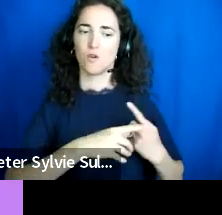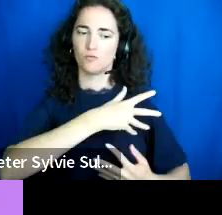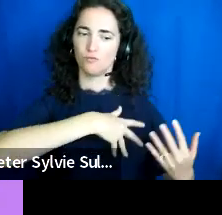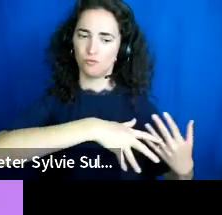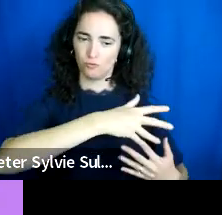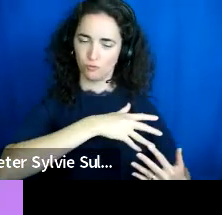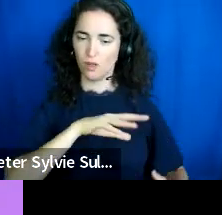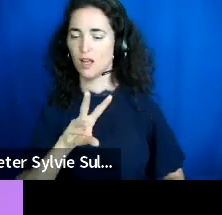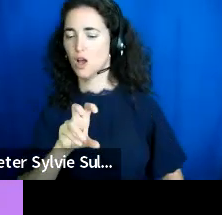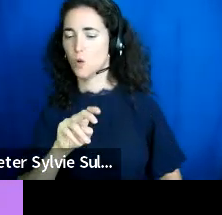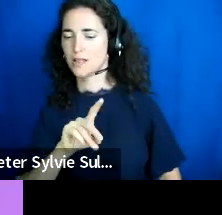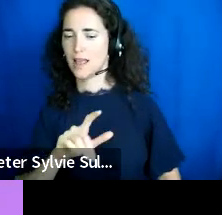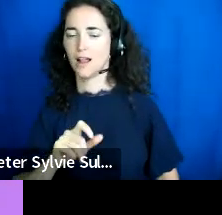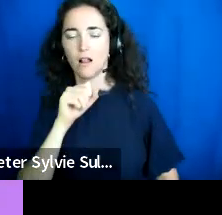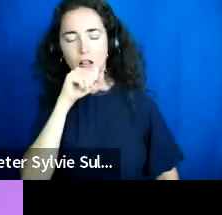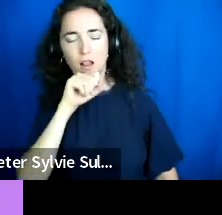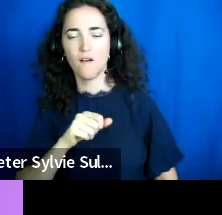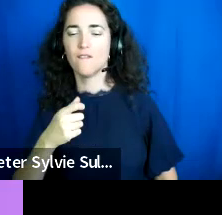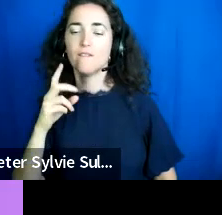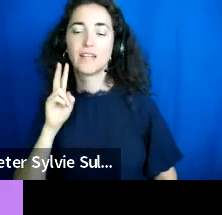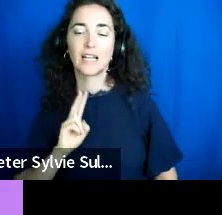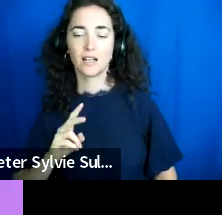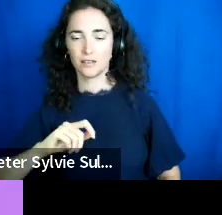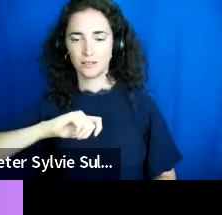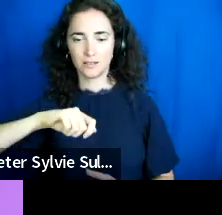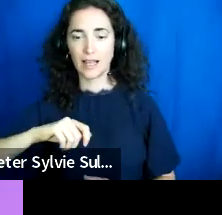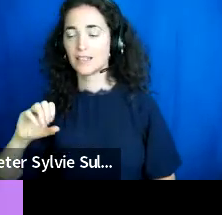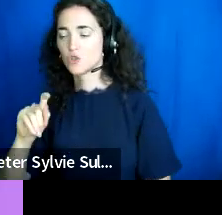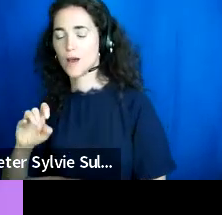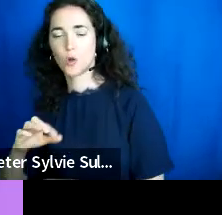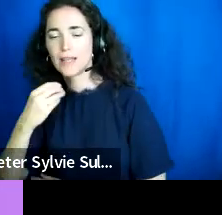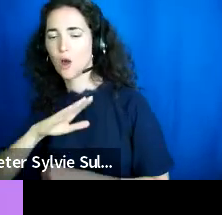One Dell loved his vanilla shake, and Strider ate all of his ice cream.